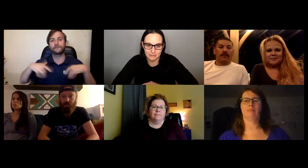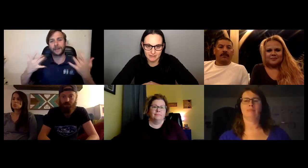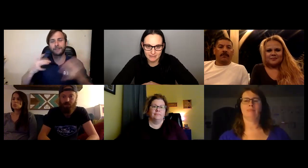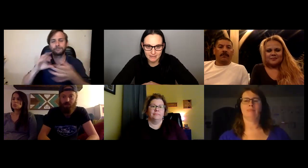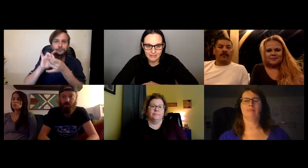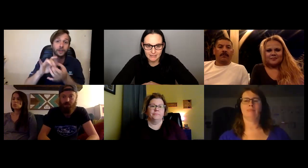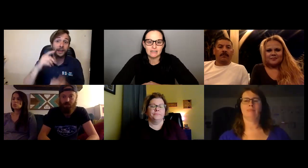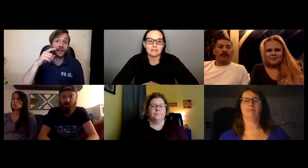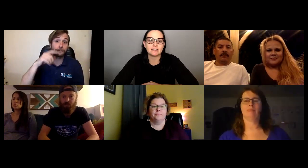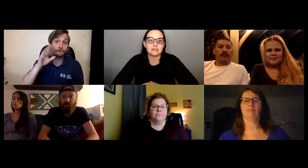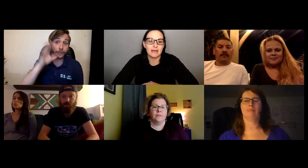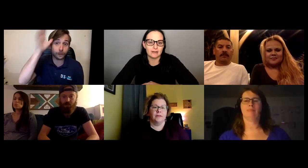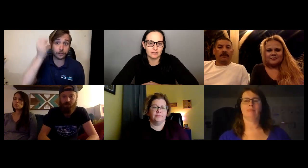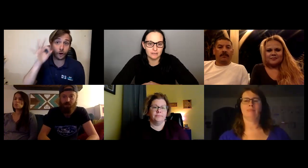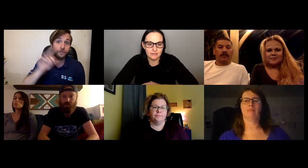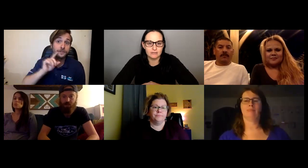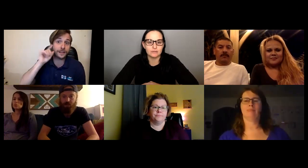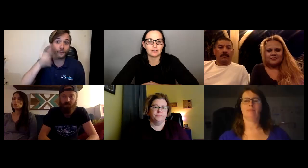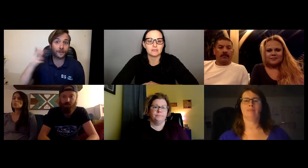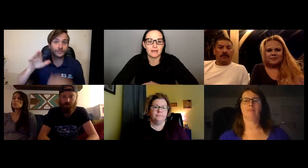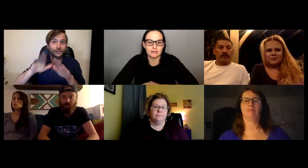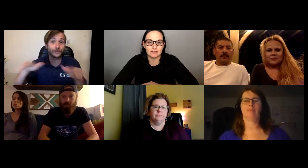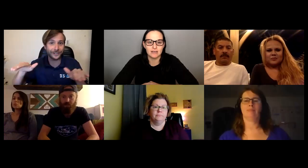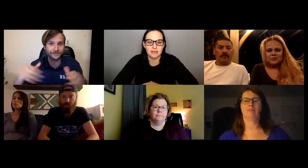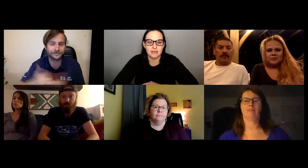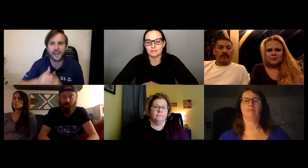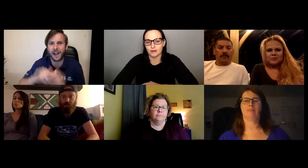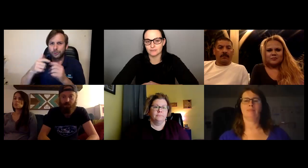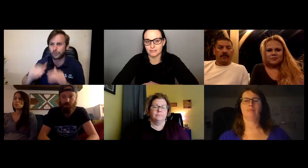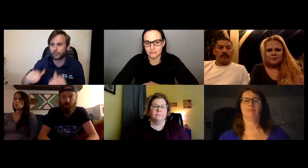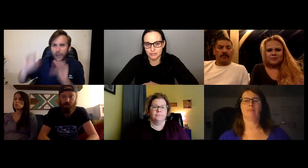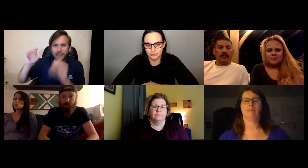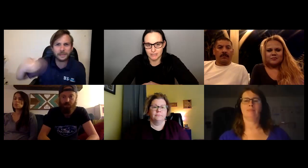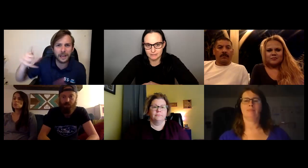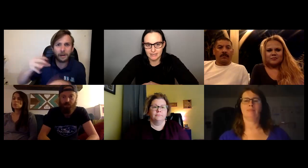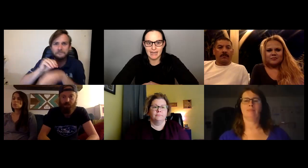month this is a panel event regards to parents of deaf and hard of hearing